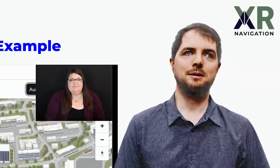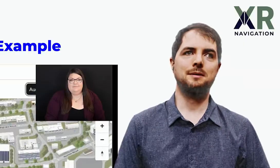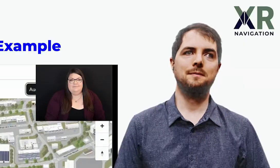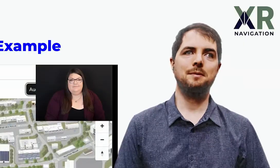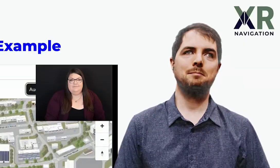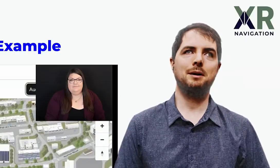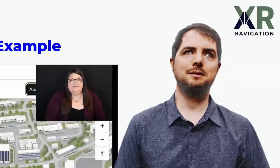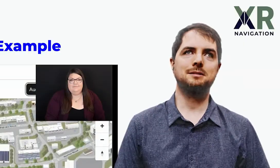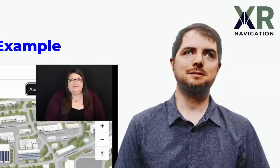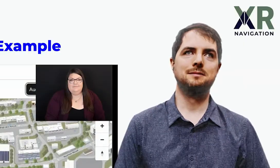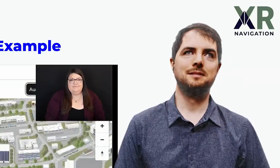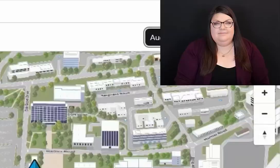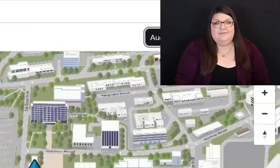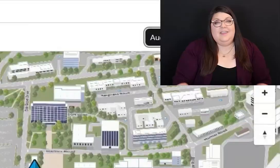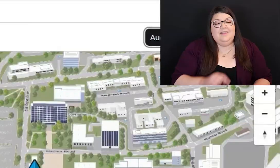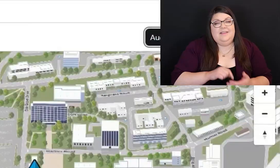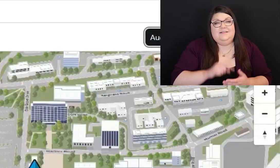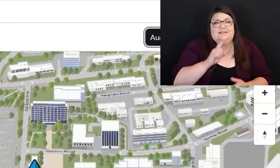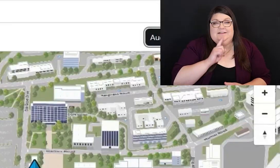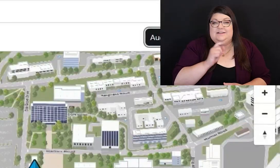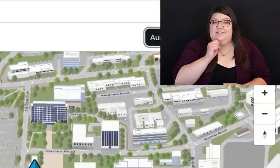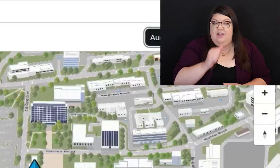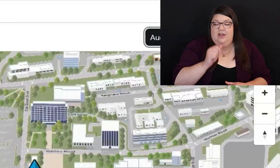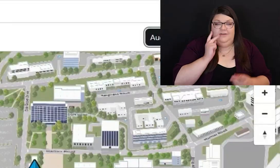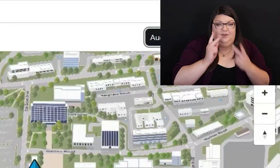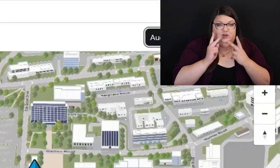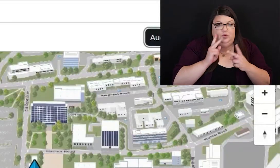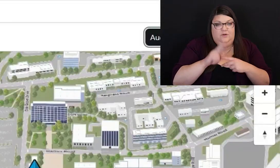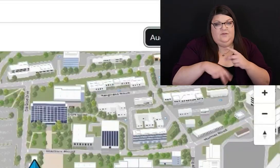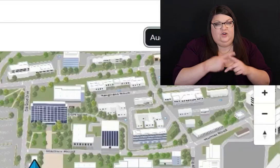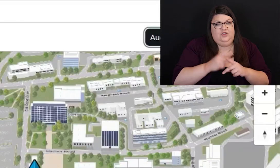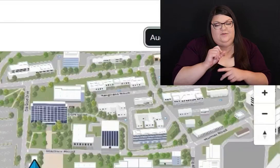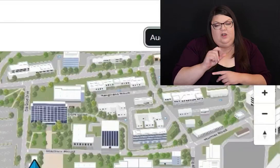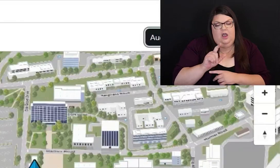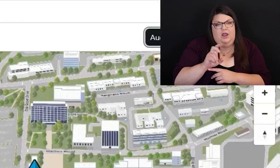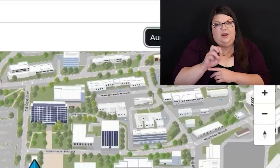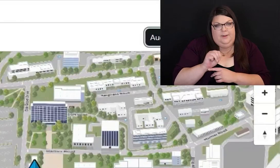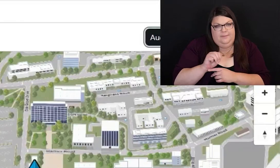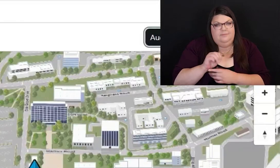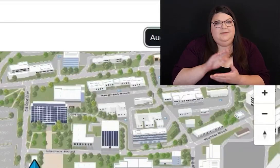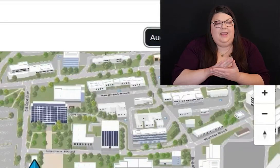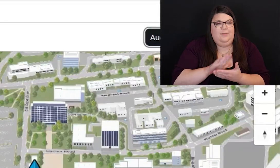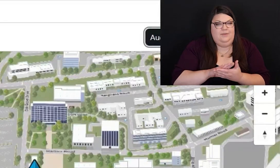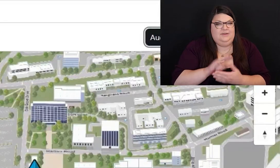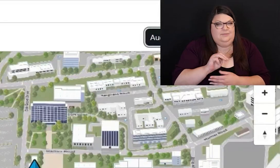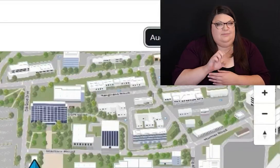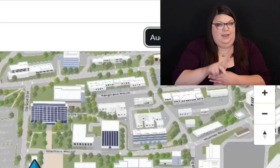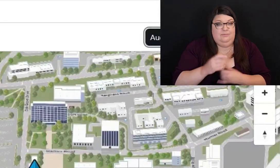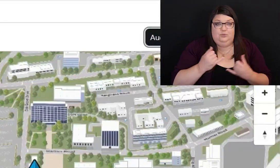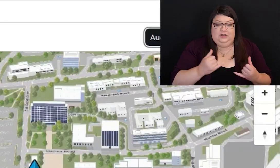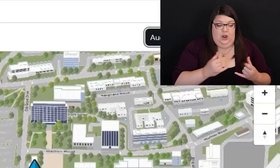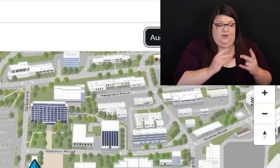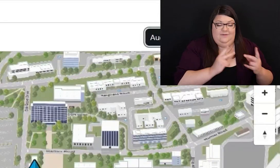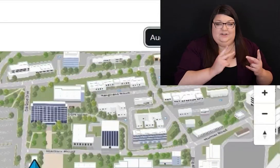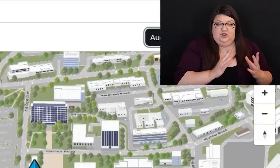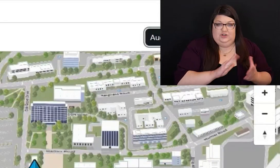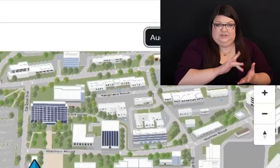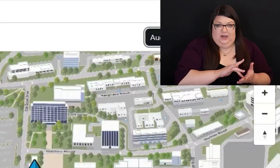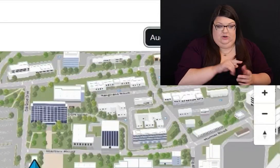or parks. This is a non-visual version of an Audiom campus map-We're currently at the Visitor's Center, and we want to go